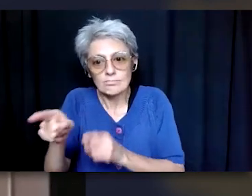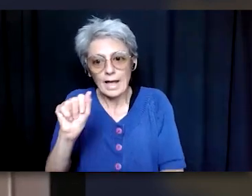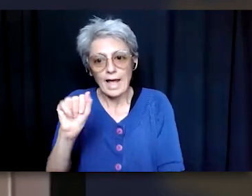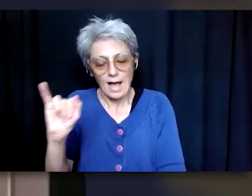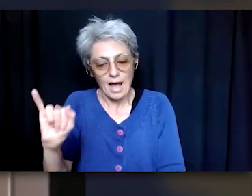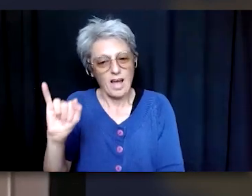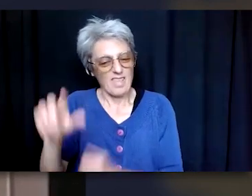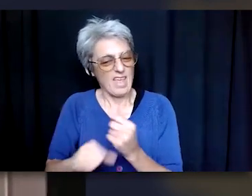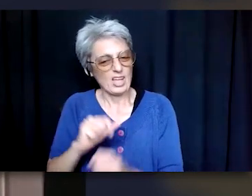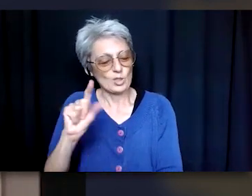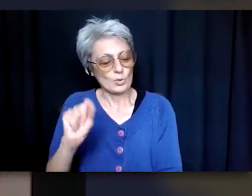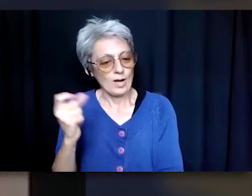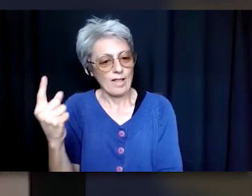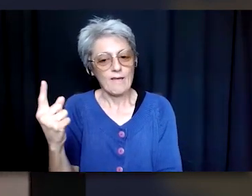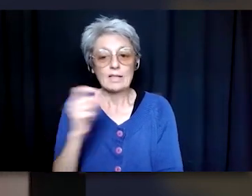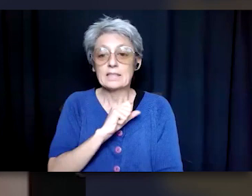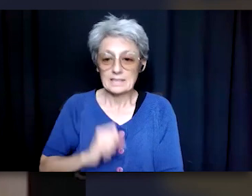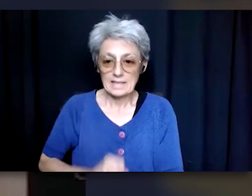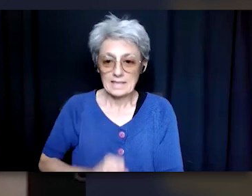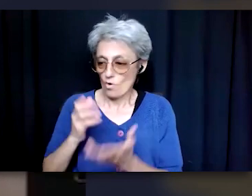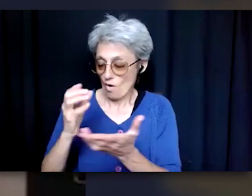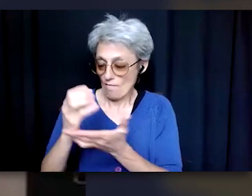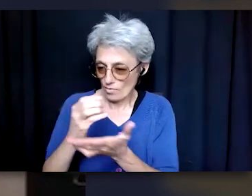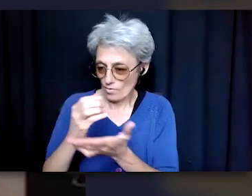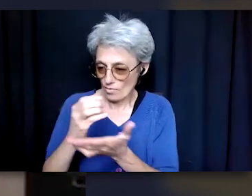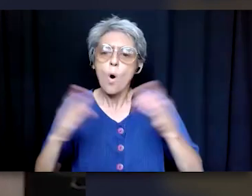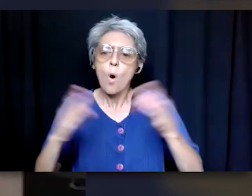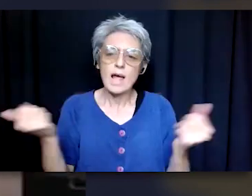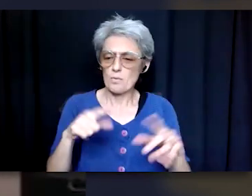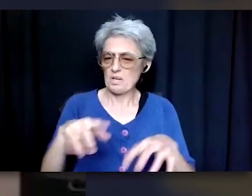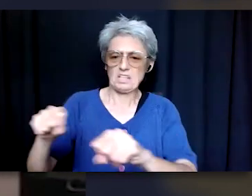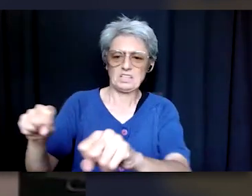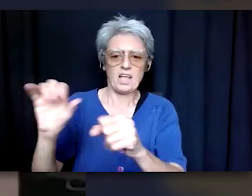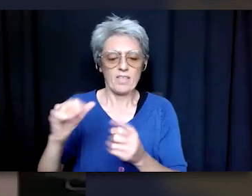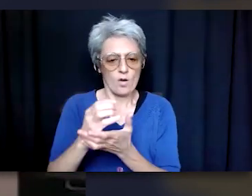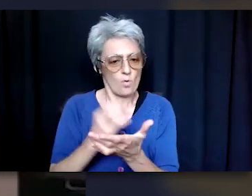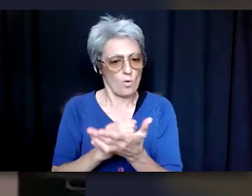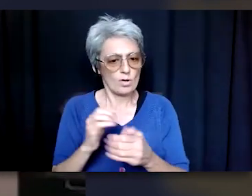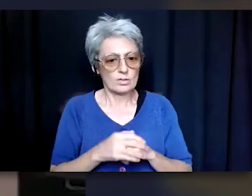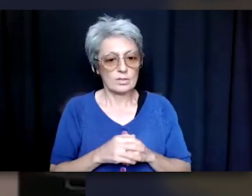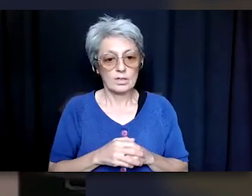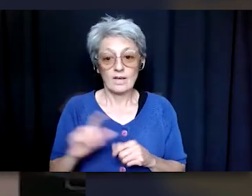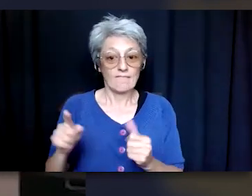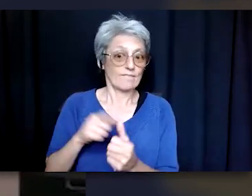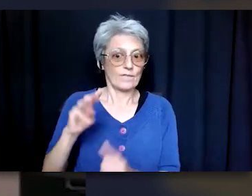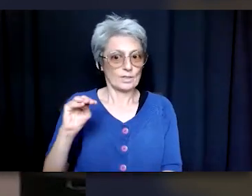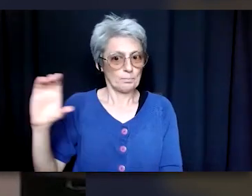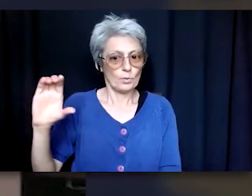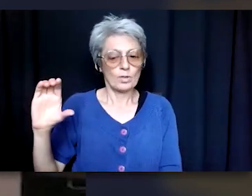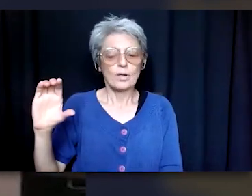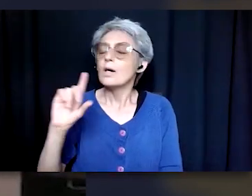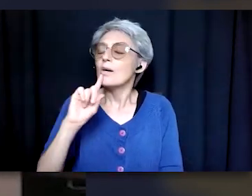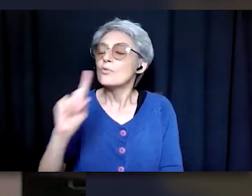open to the public. Now I say very first MOOC—the very first actual MOOC was at the University